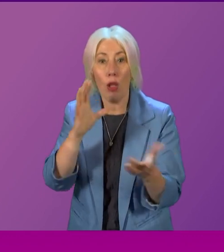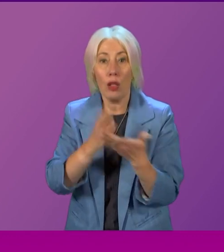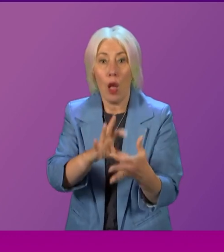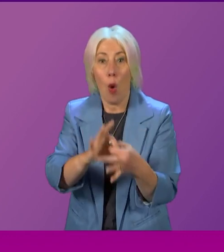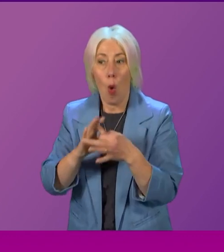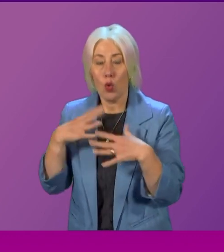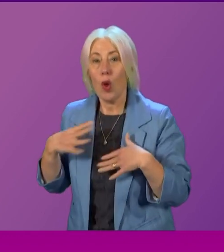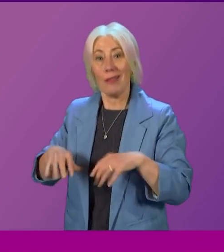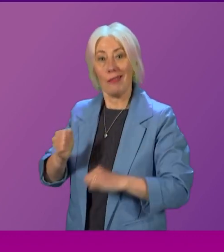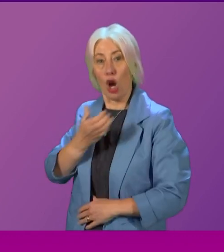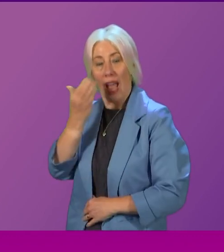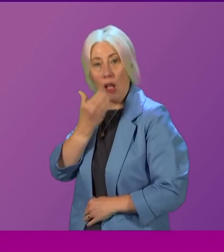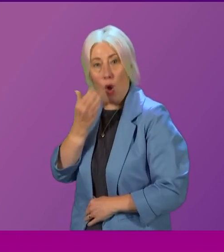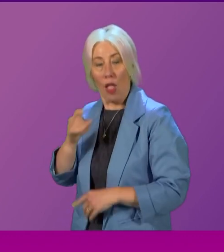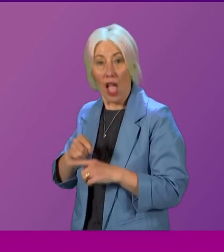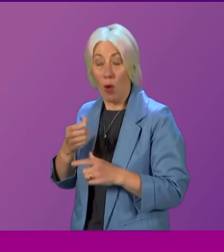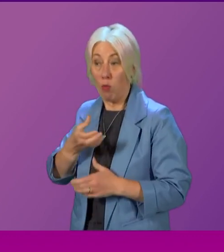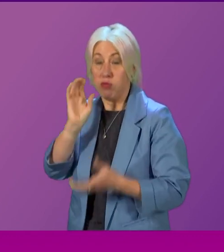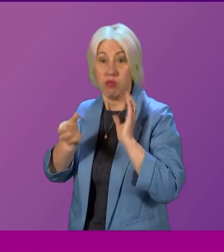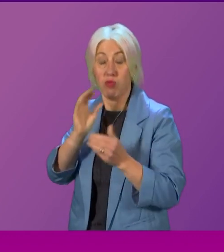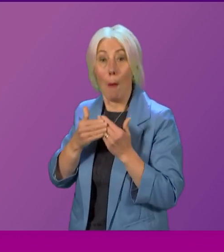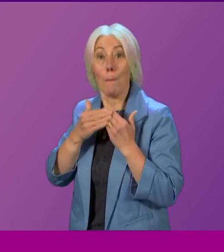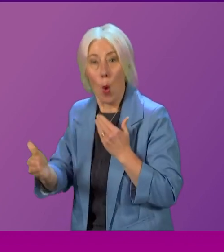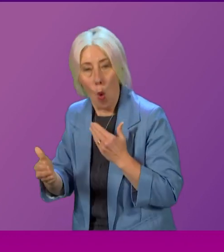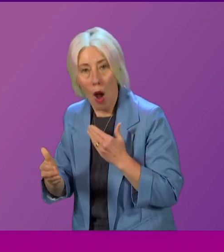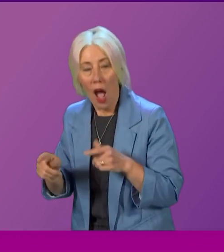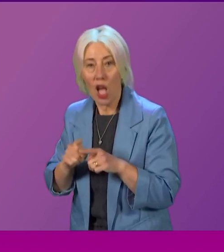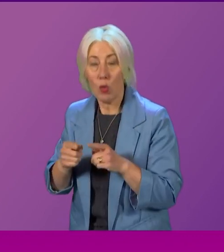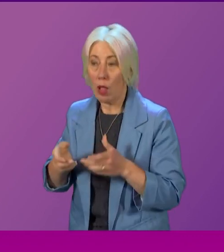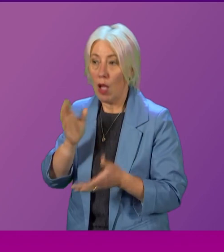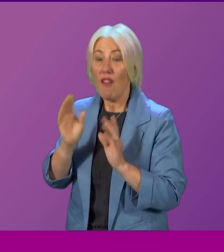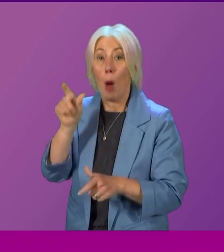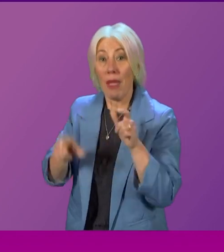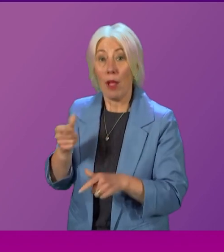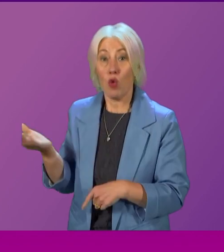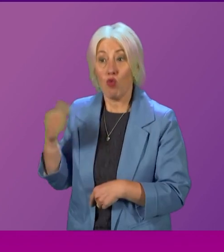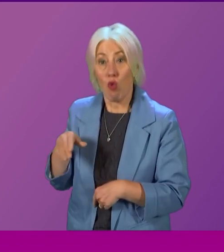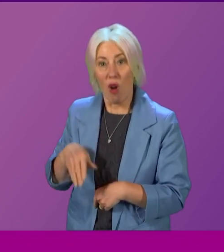of drinking, an increase in alcohol consumption and an increased risk of relapse for those in recovery.